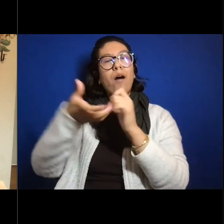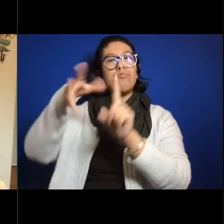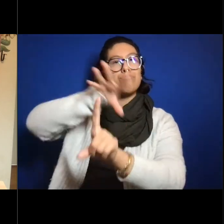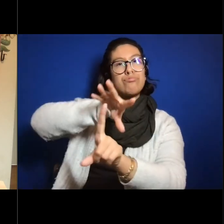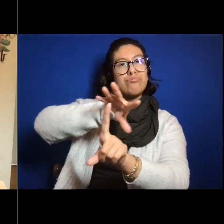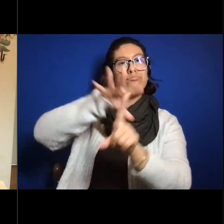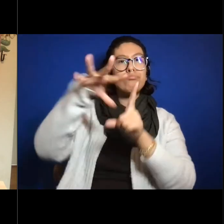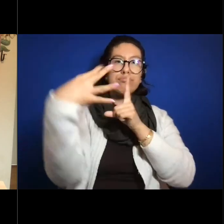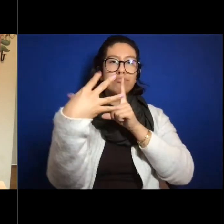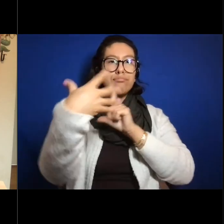with the angle of the roof.